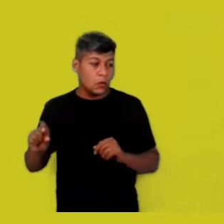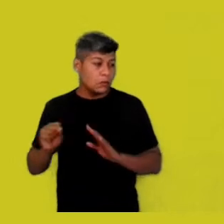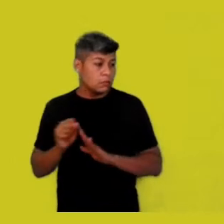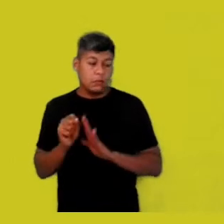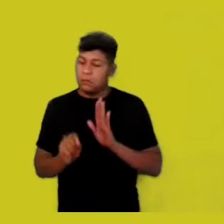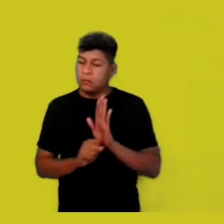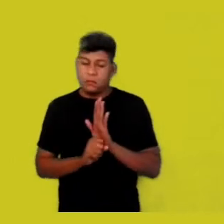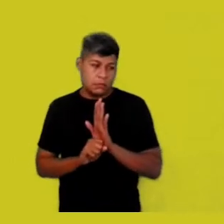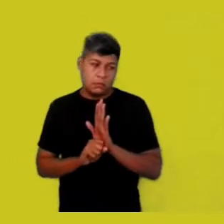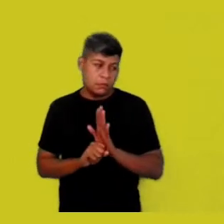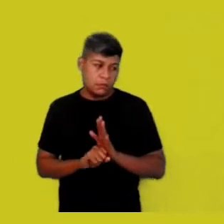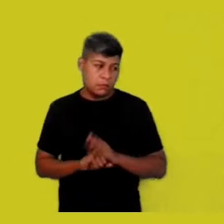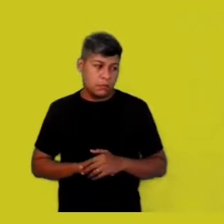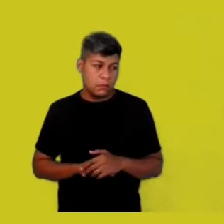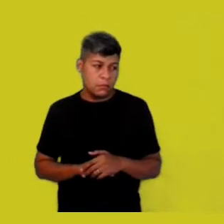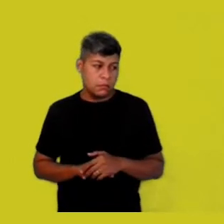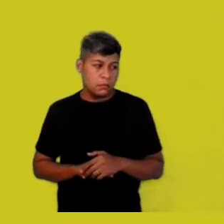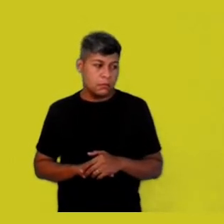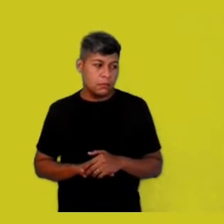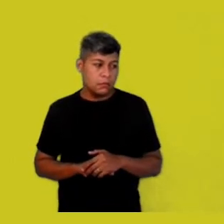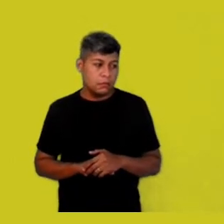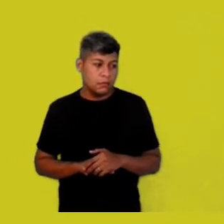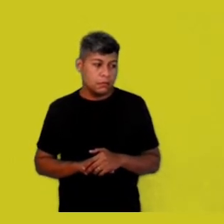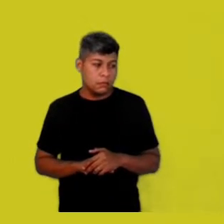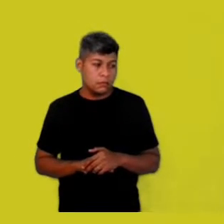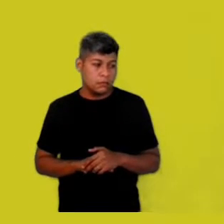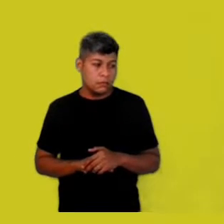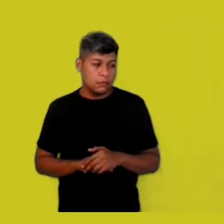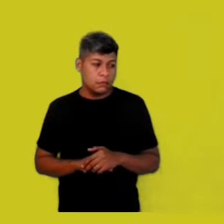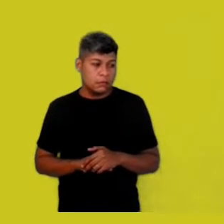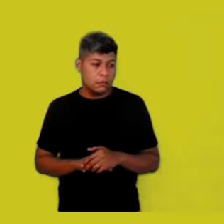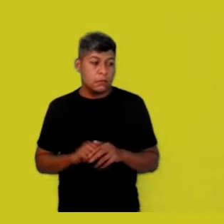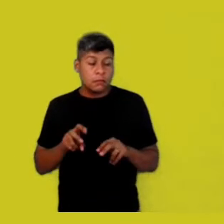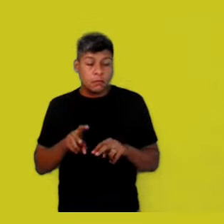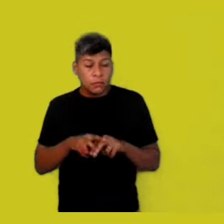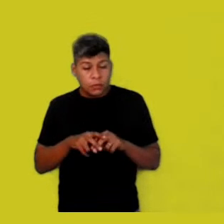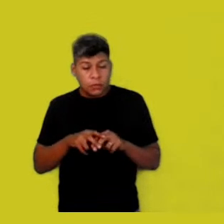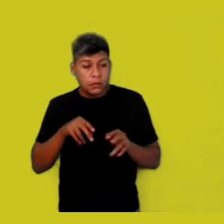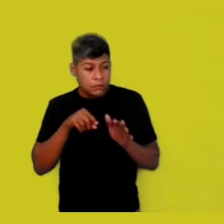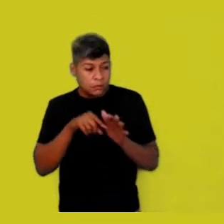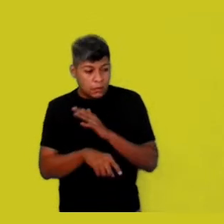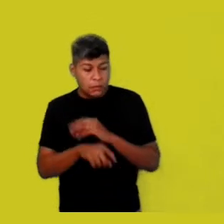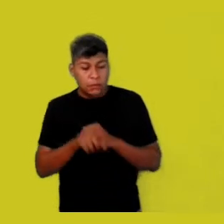This is why the questions have been so interesting, too.